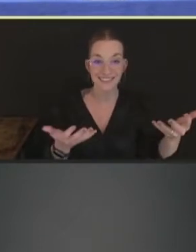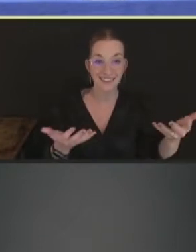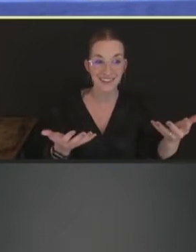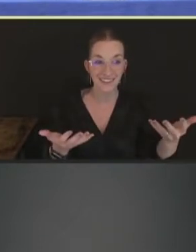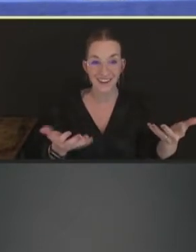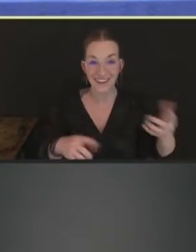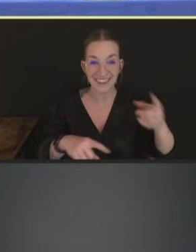this process.